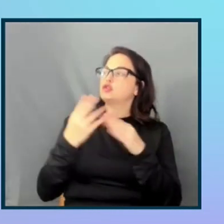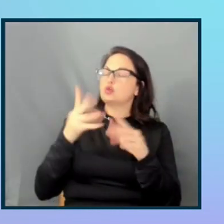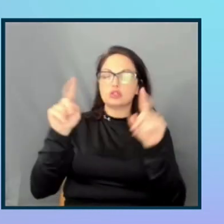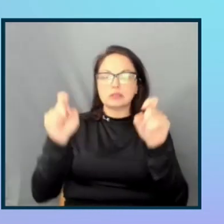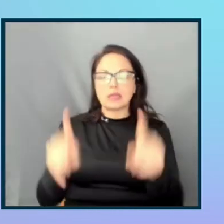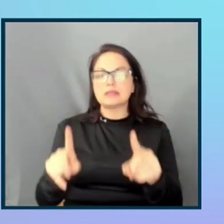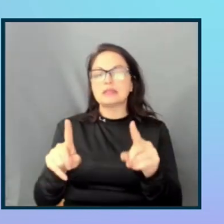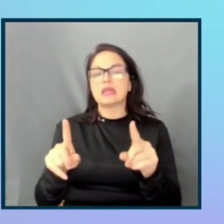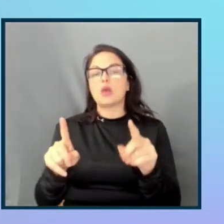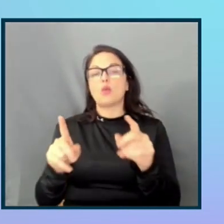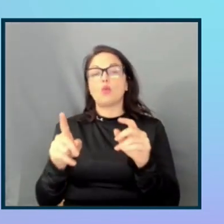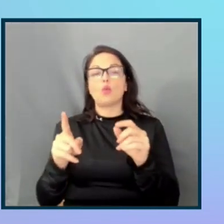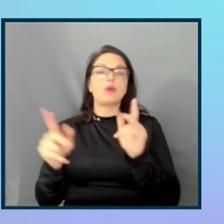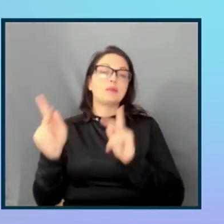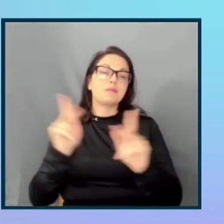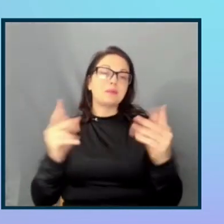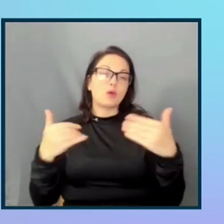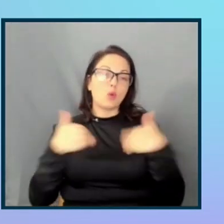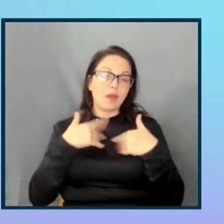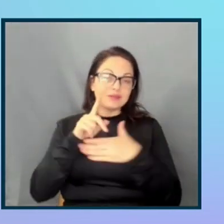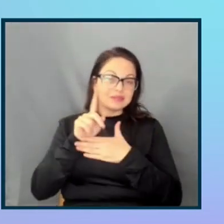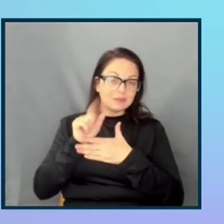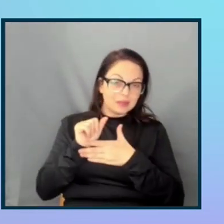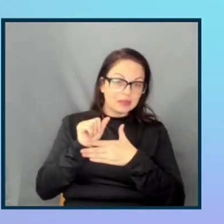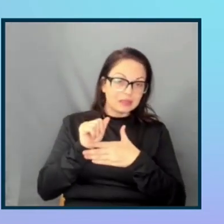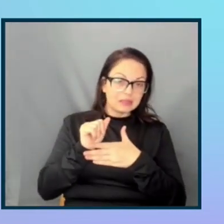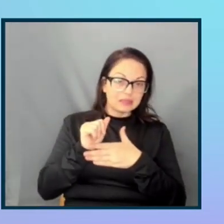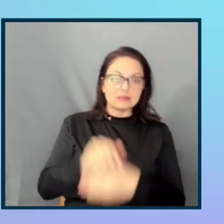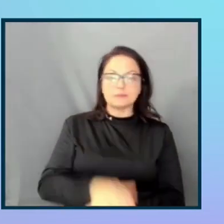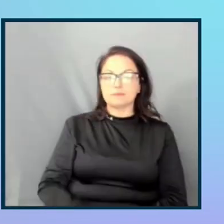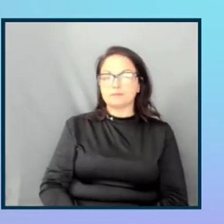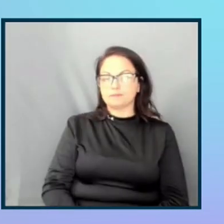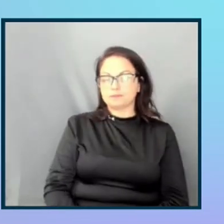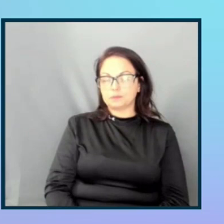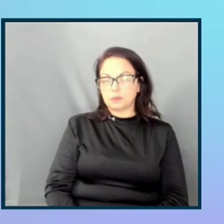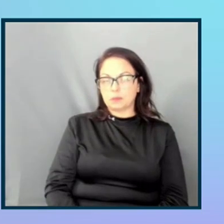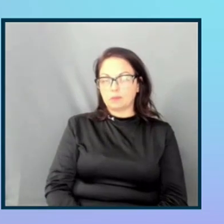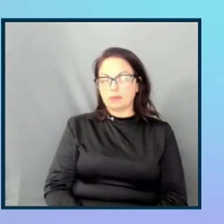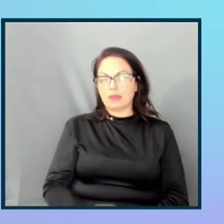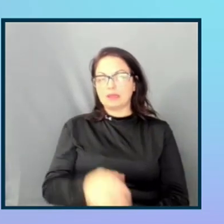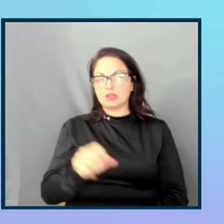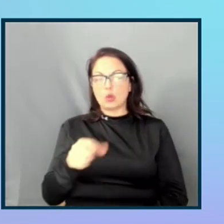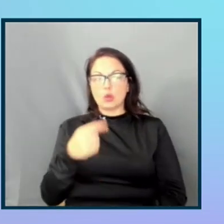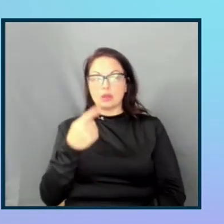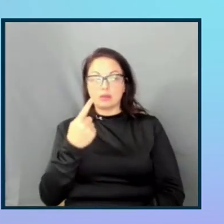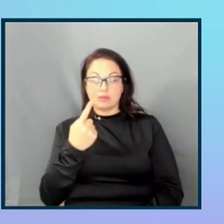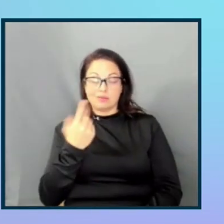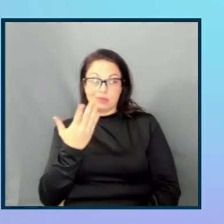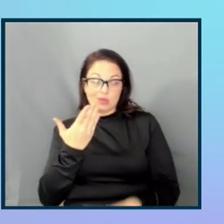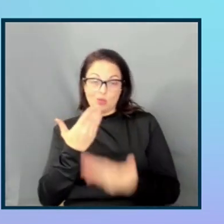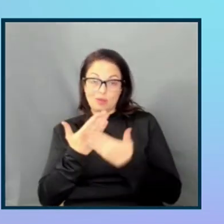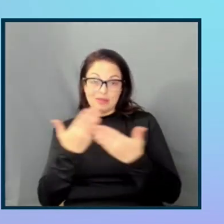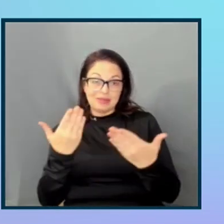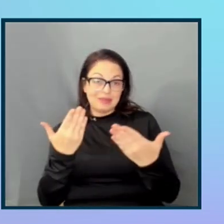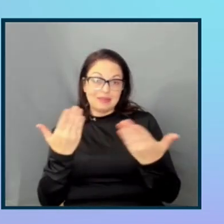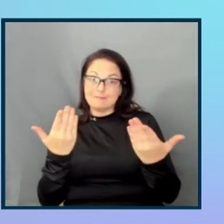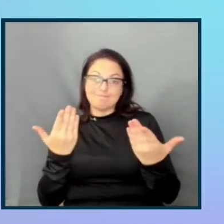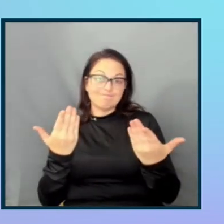the one key, the one most repeated piece of insight we got was, "Thank you, we don't normally get asked." Wow.